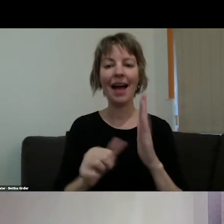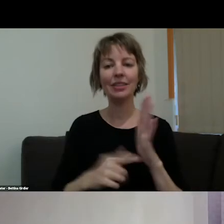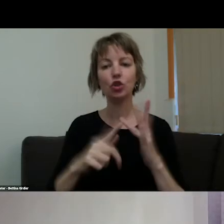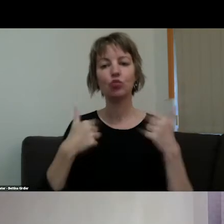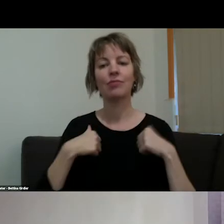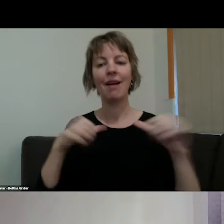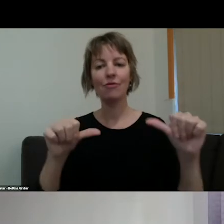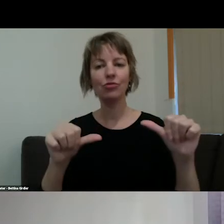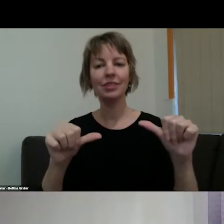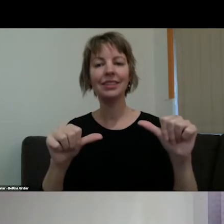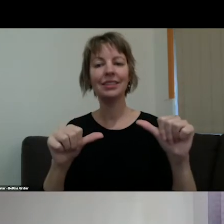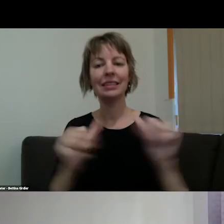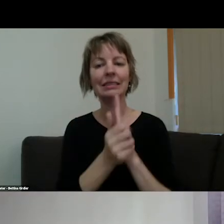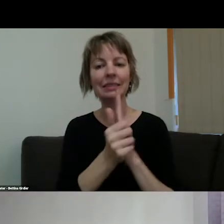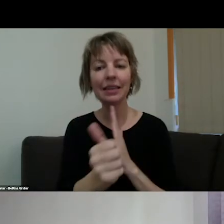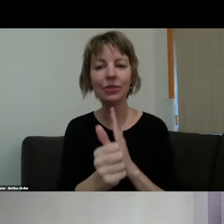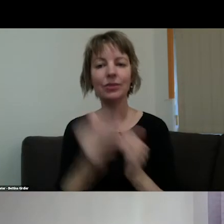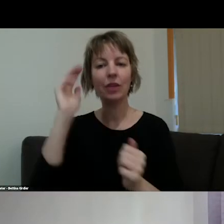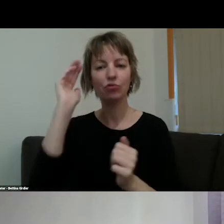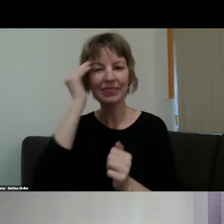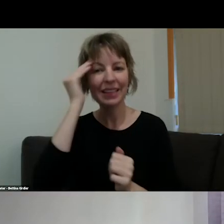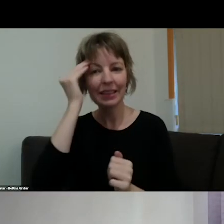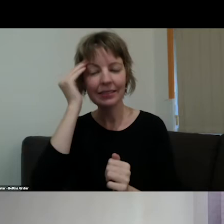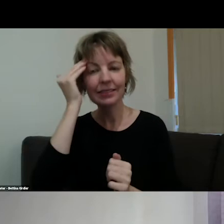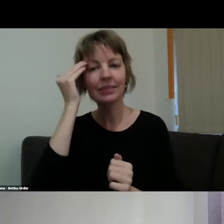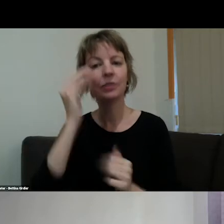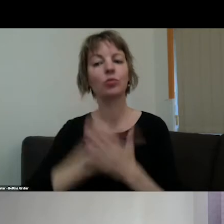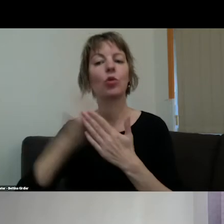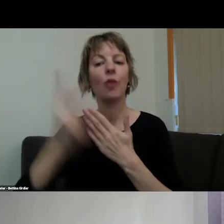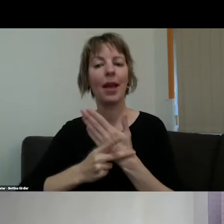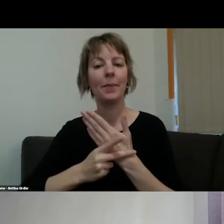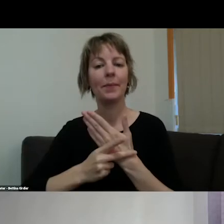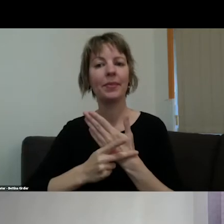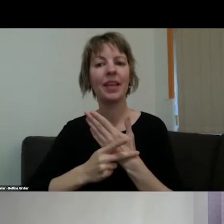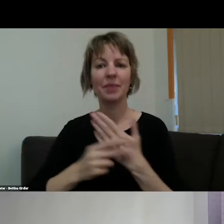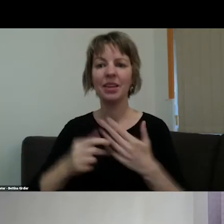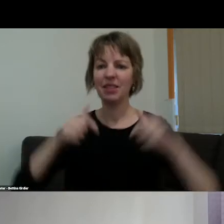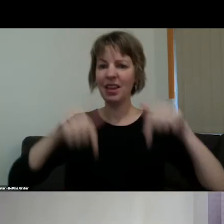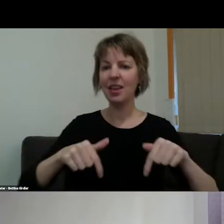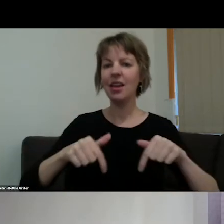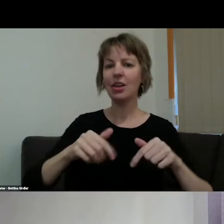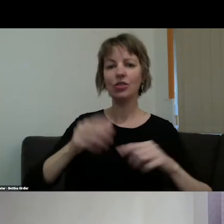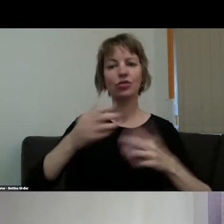We've run that at the University of Canberra for the last - since 2015, now.